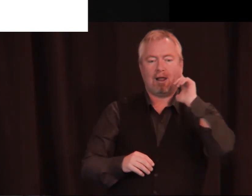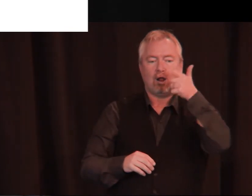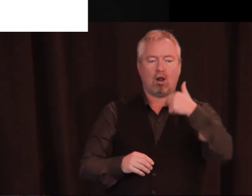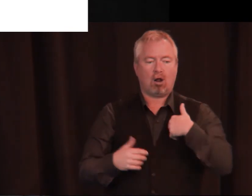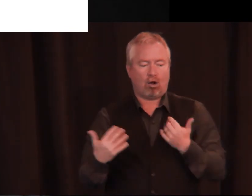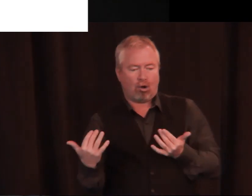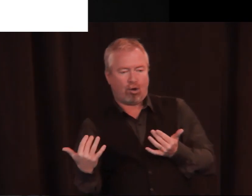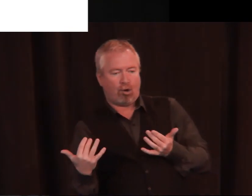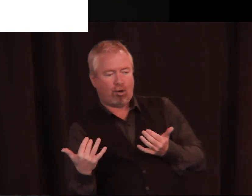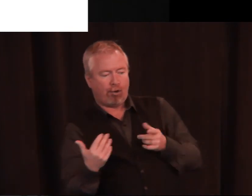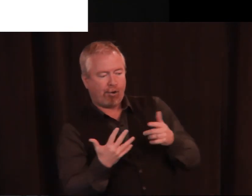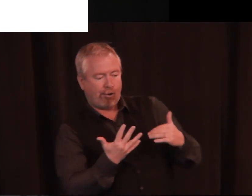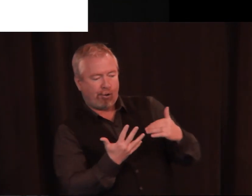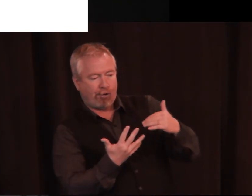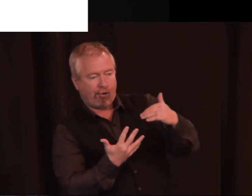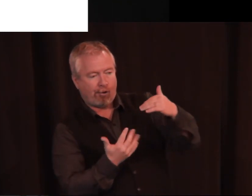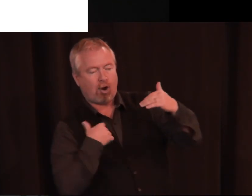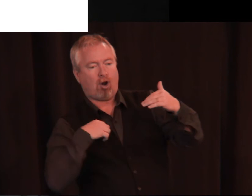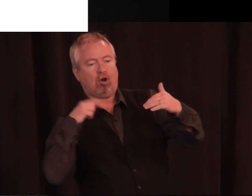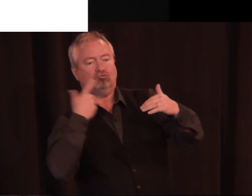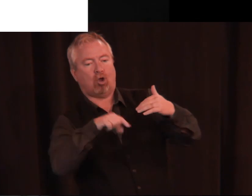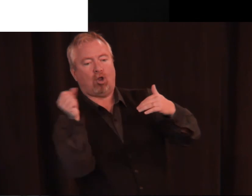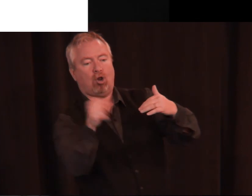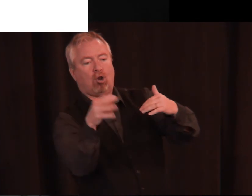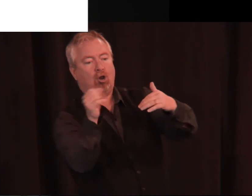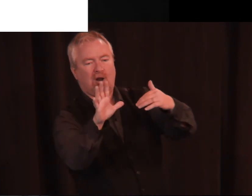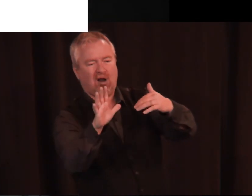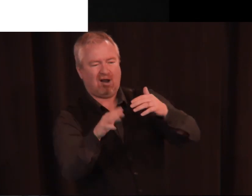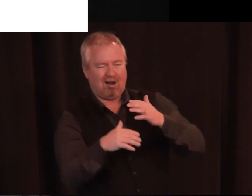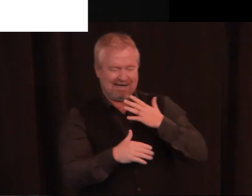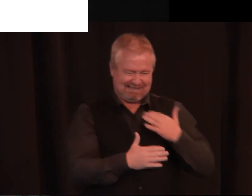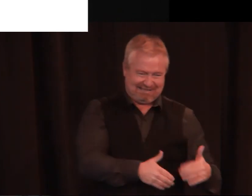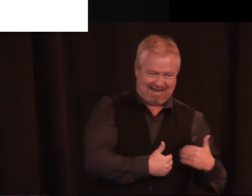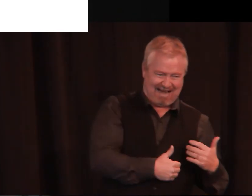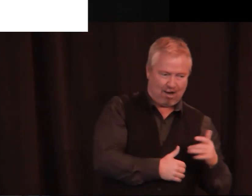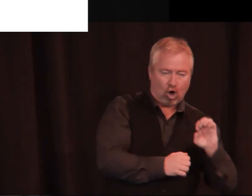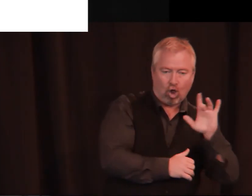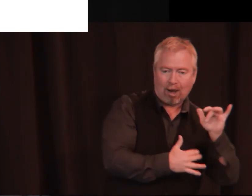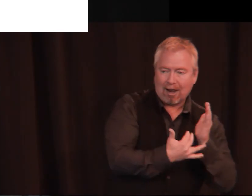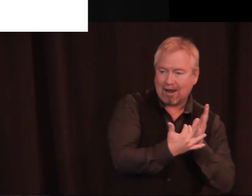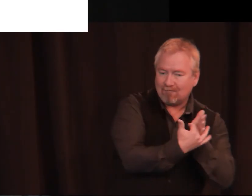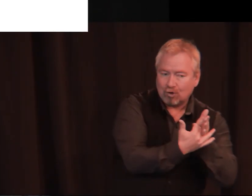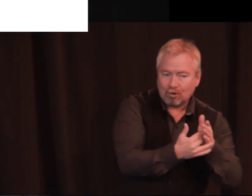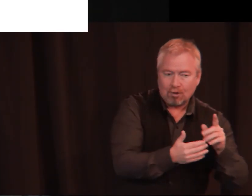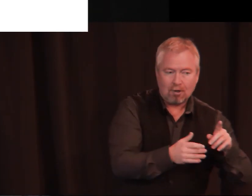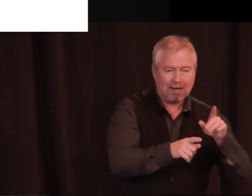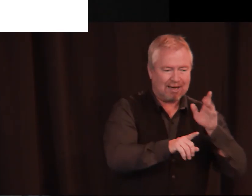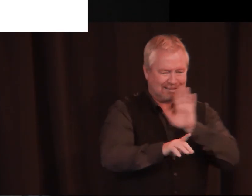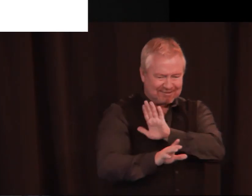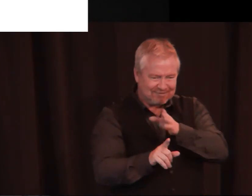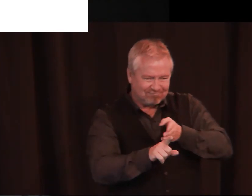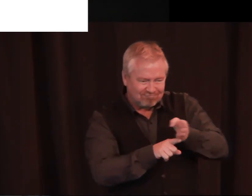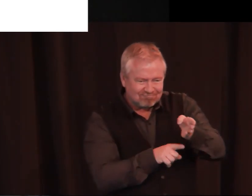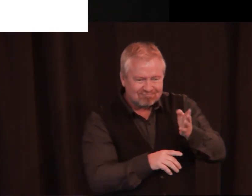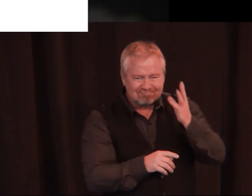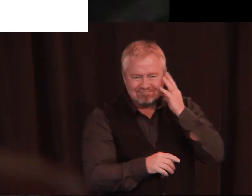We also want to make sure that early intervention providers have specialized experience working with and really this area needs a lot more research